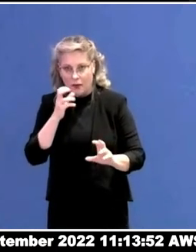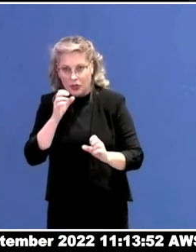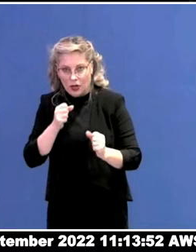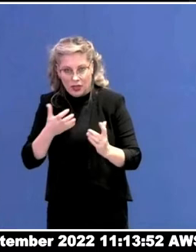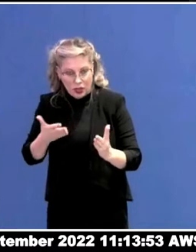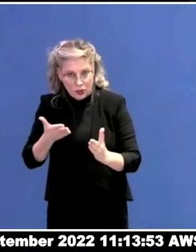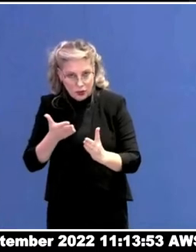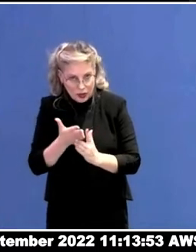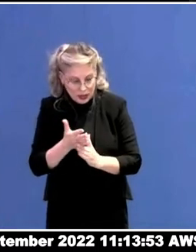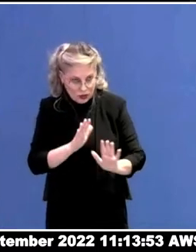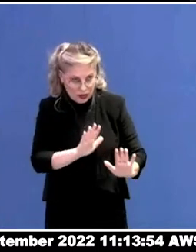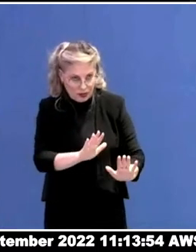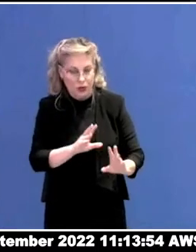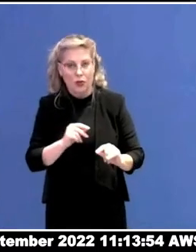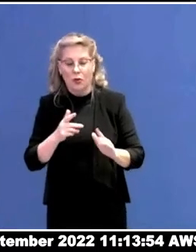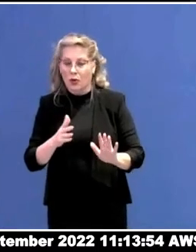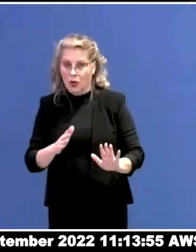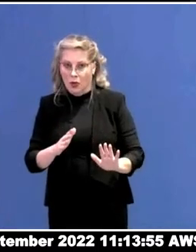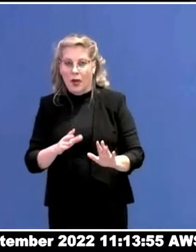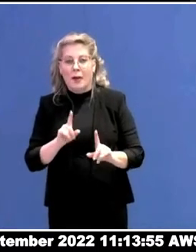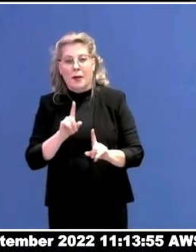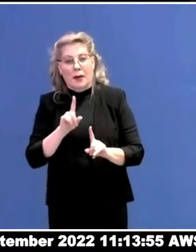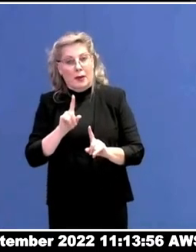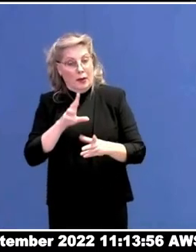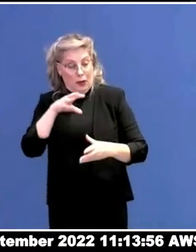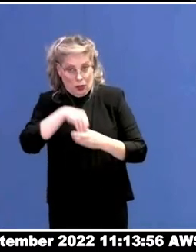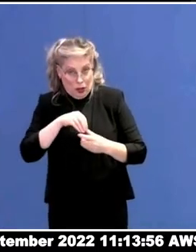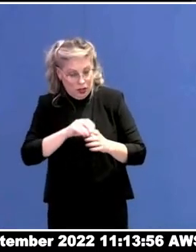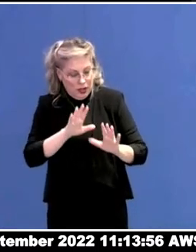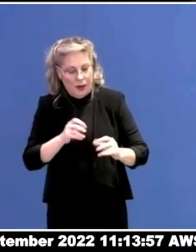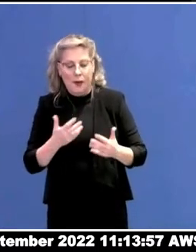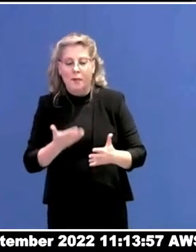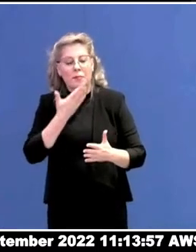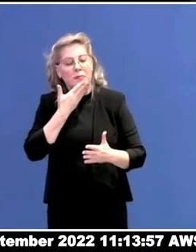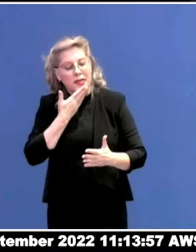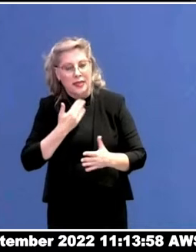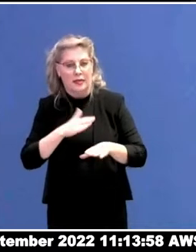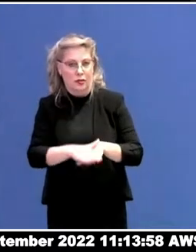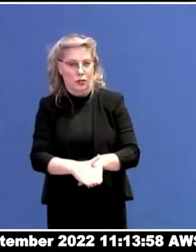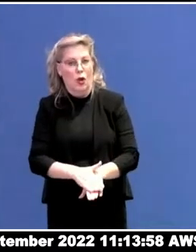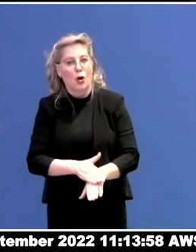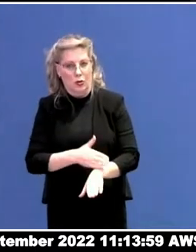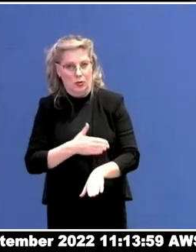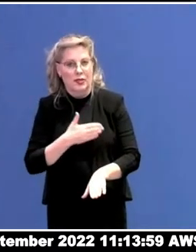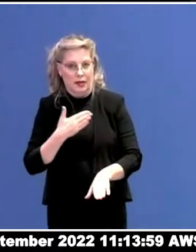I don't want to stop your flow at all, or the content of what you are saying, but if you could just slow down a little bit for our interpreters. Thank you. MS KRAKOUER: Thank you.